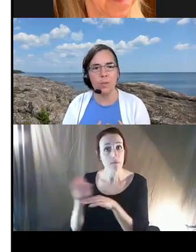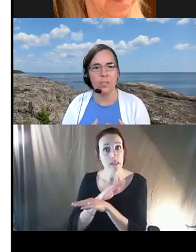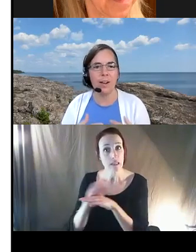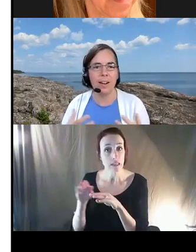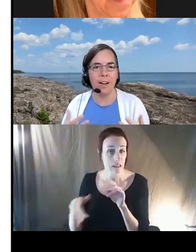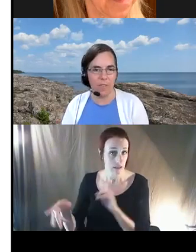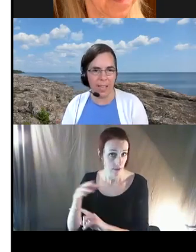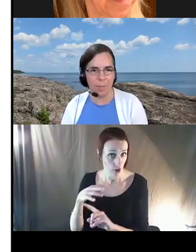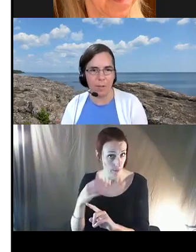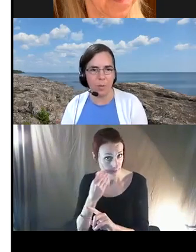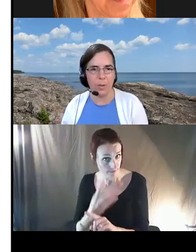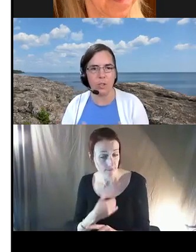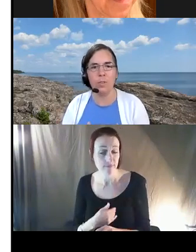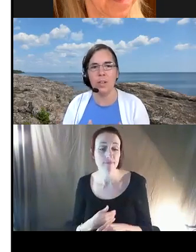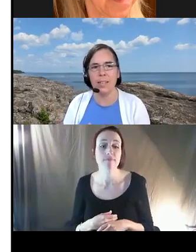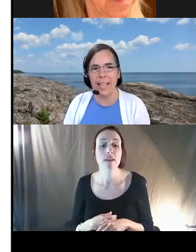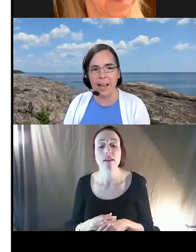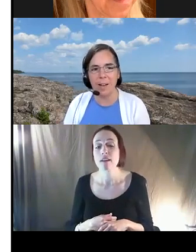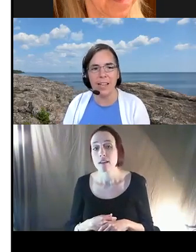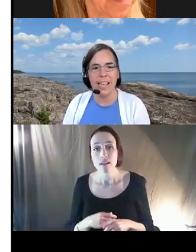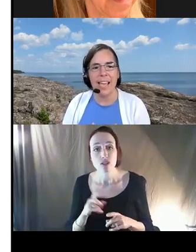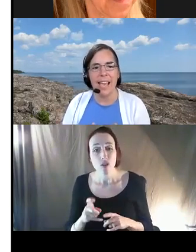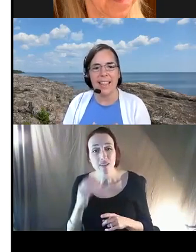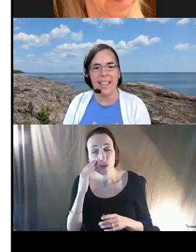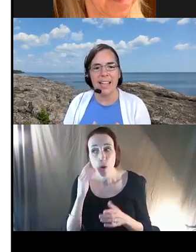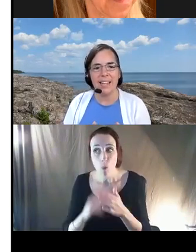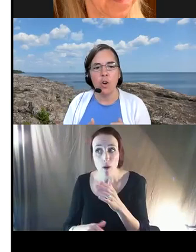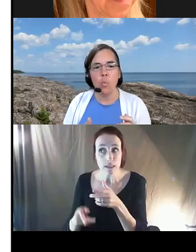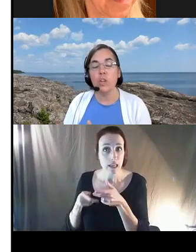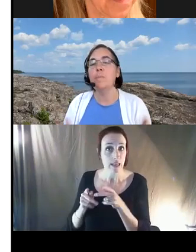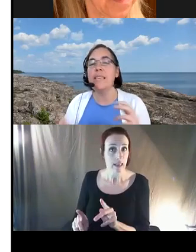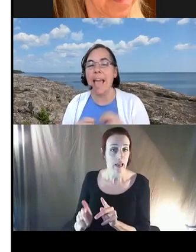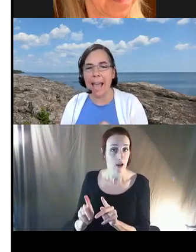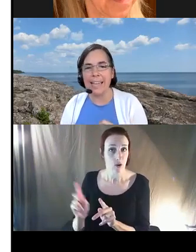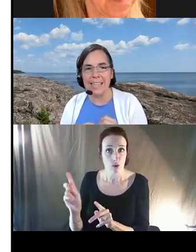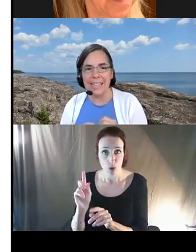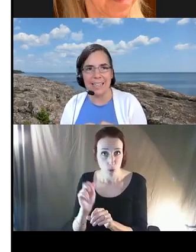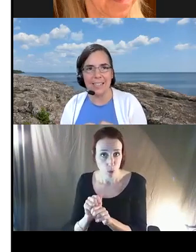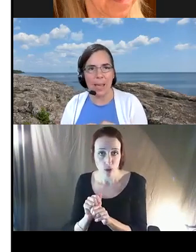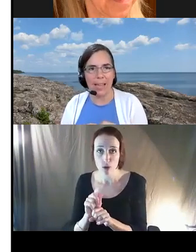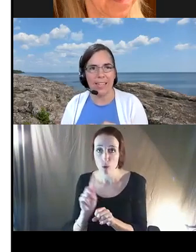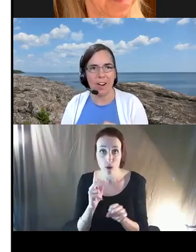tools are available, what tools are allowed, and then what could be added in depending